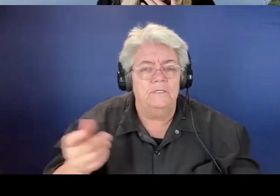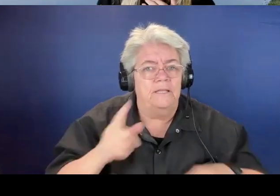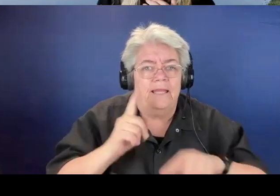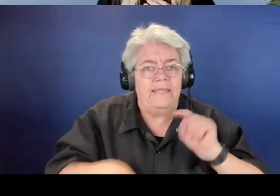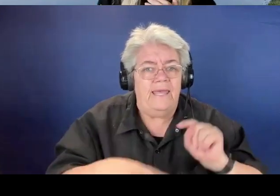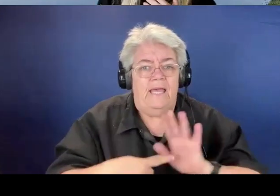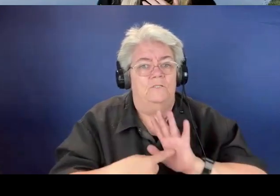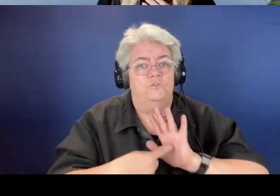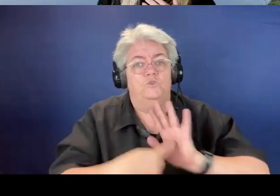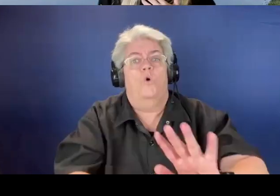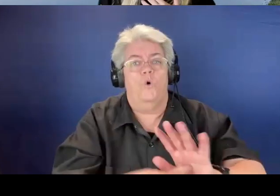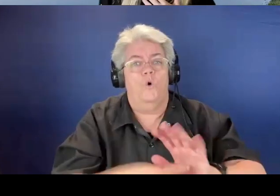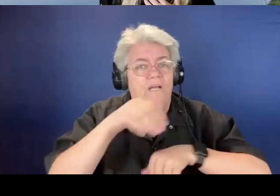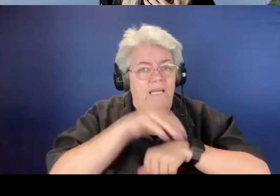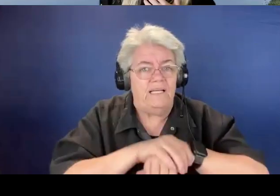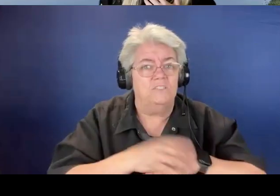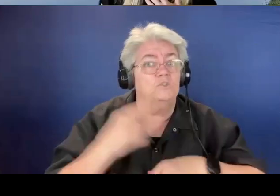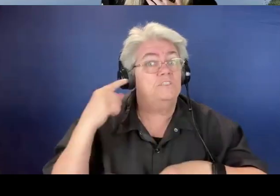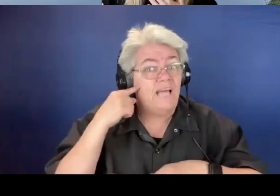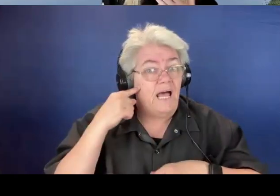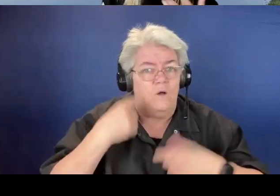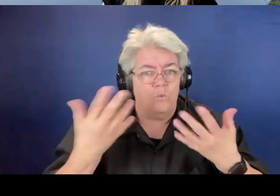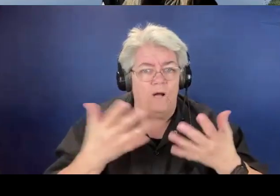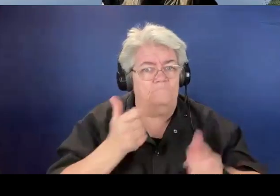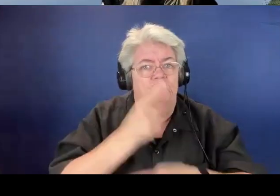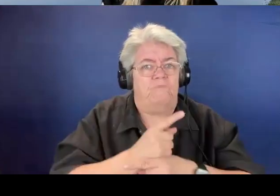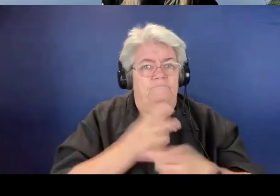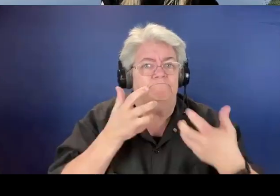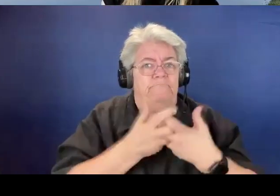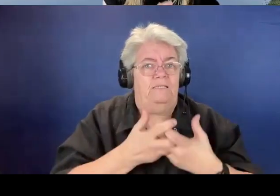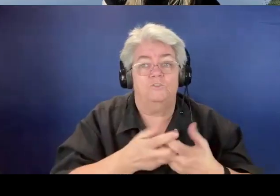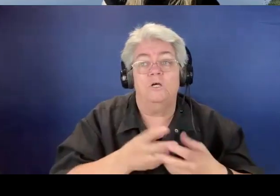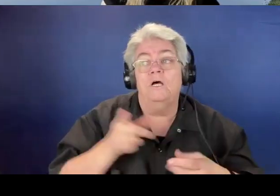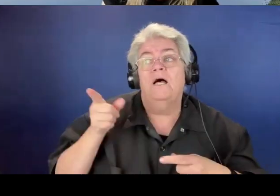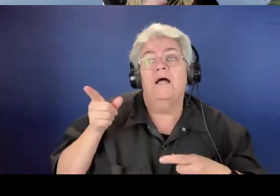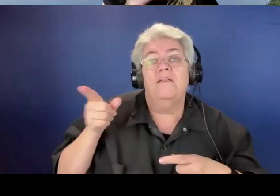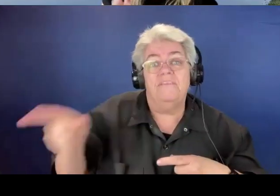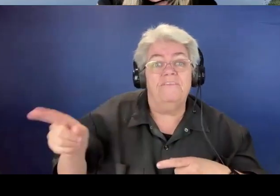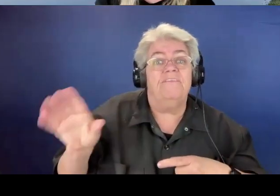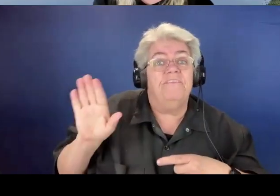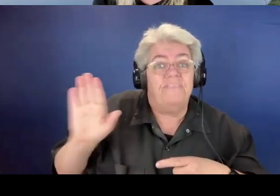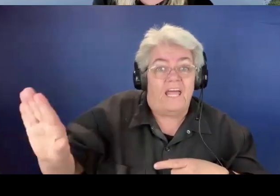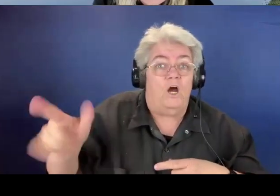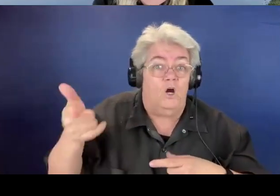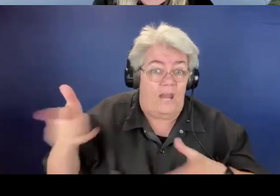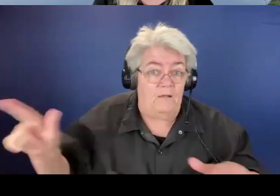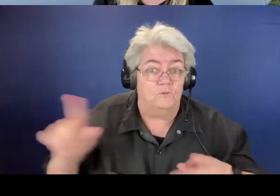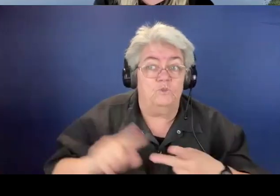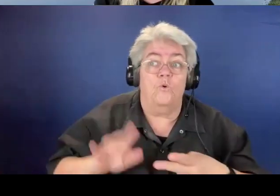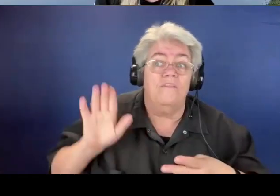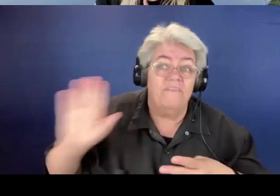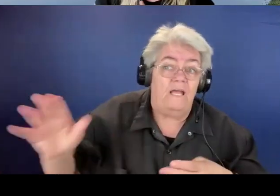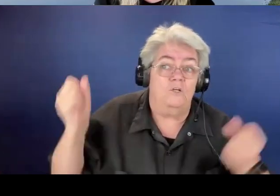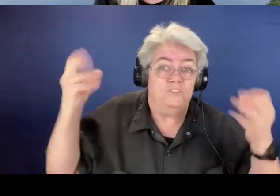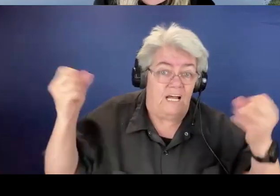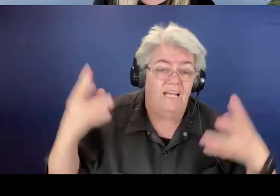that they can and we should consider that their home language or their sign languages might be a better option for them.